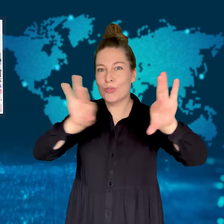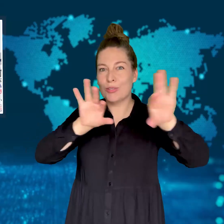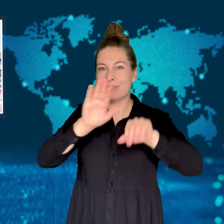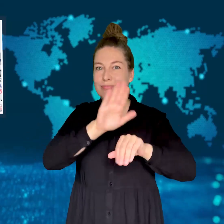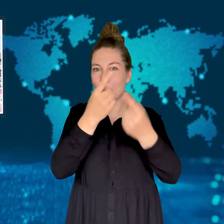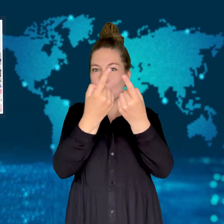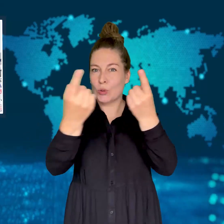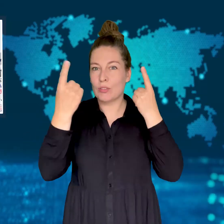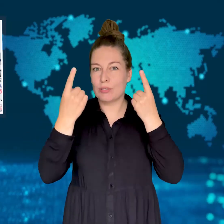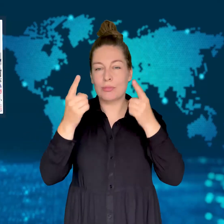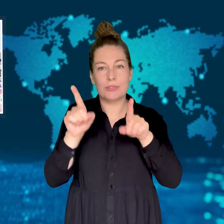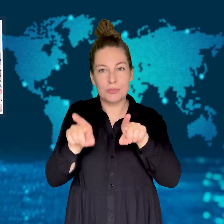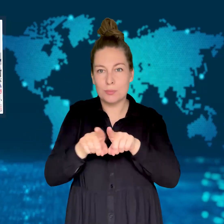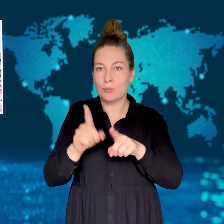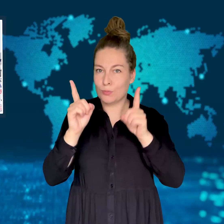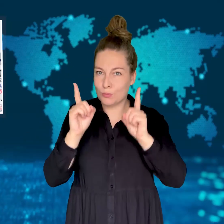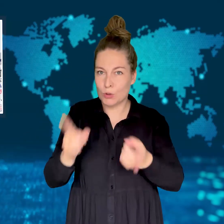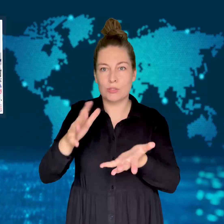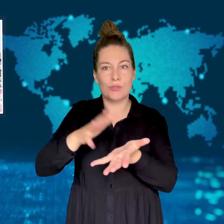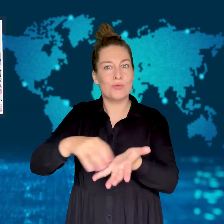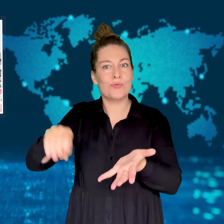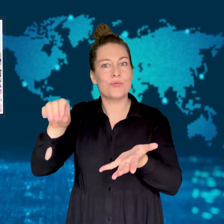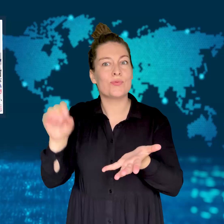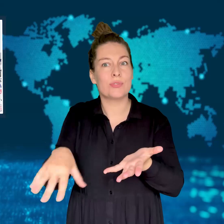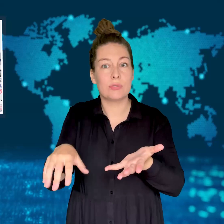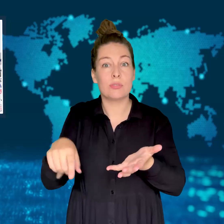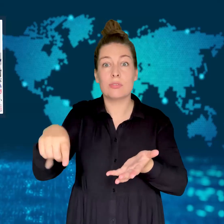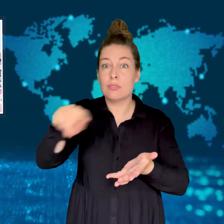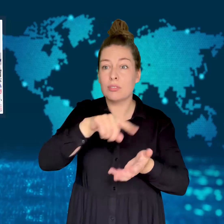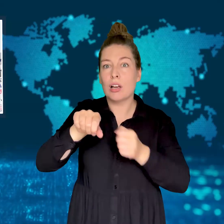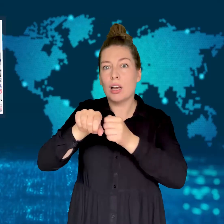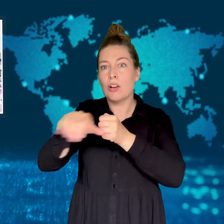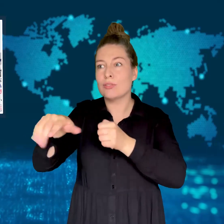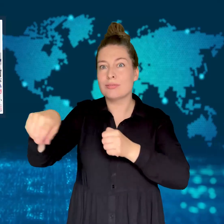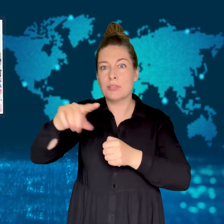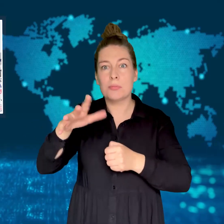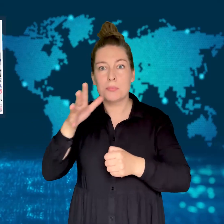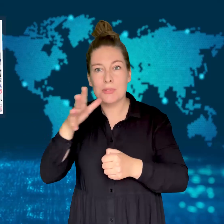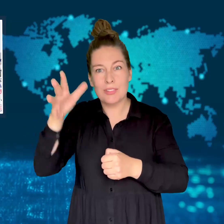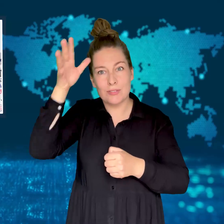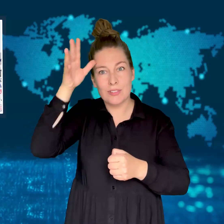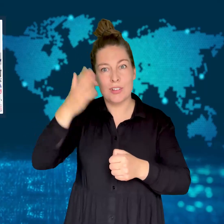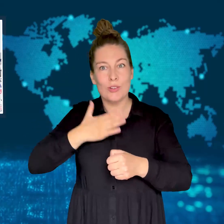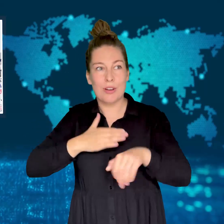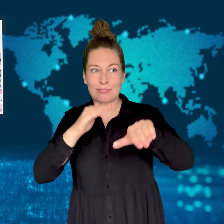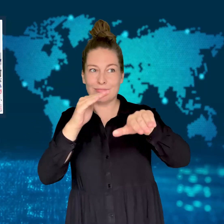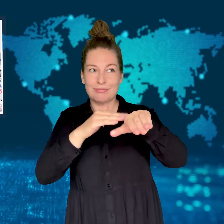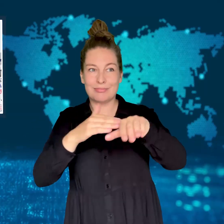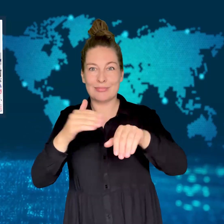"eliminating racial discrimination means eliminating all of it."